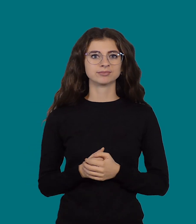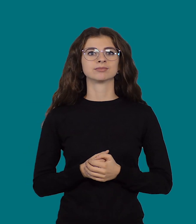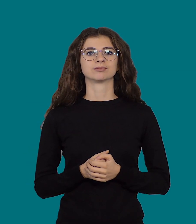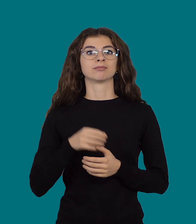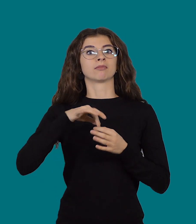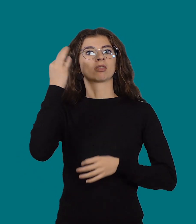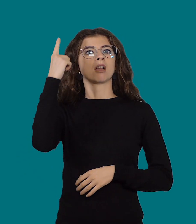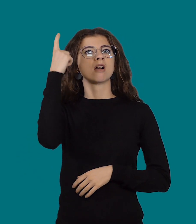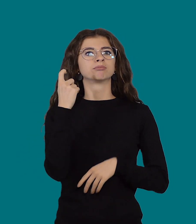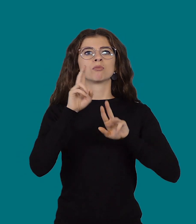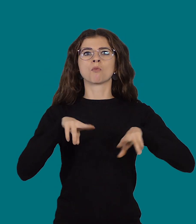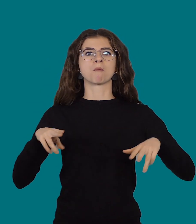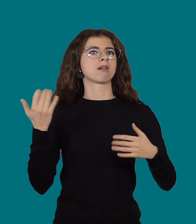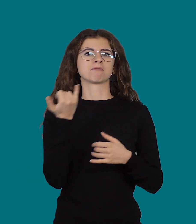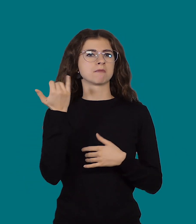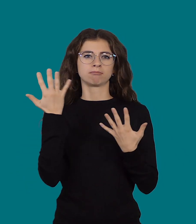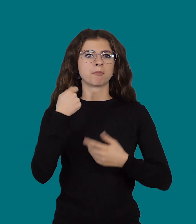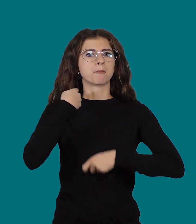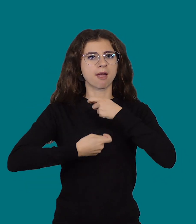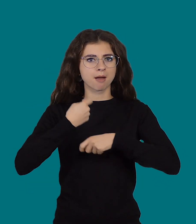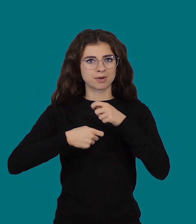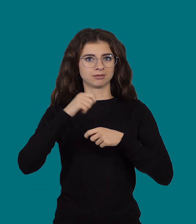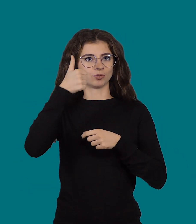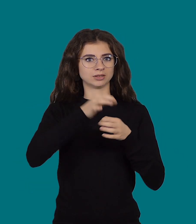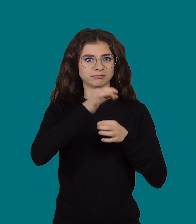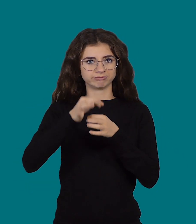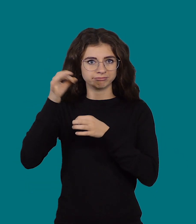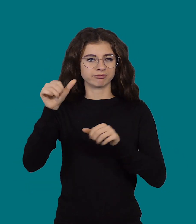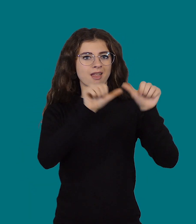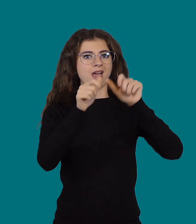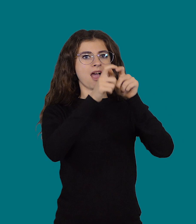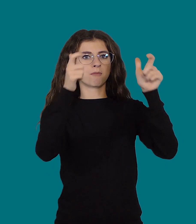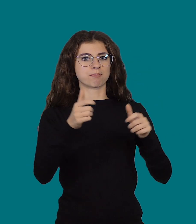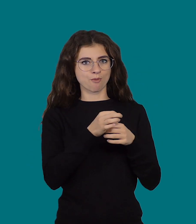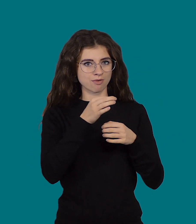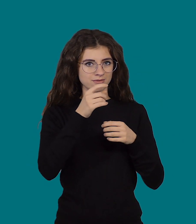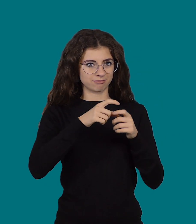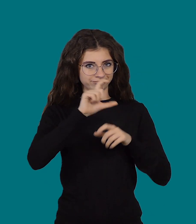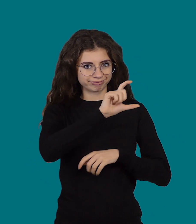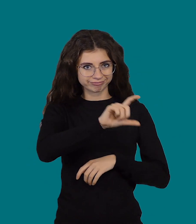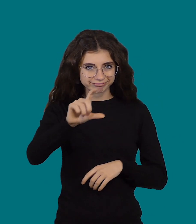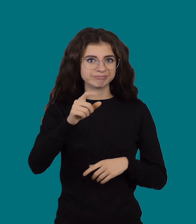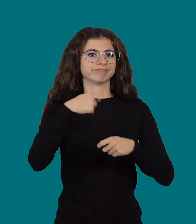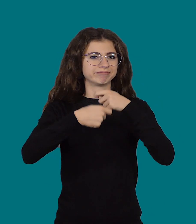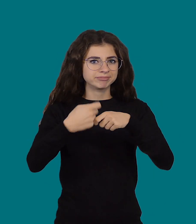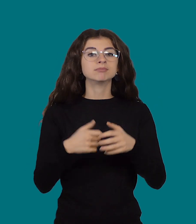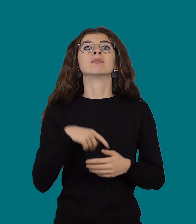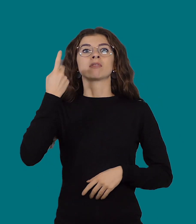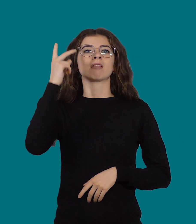The day normally starts with processing samples in the laboratory equipment, which are then processed.